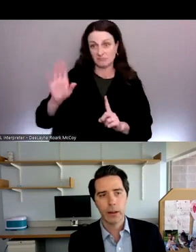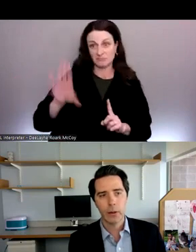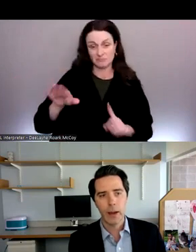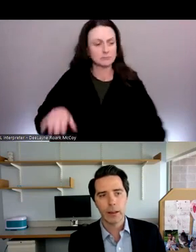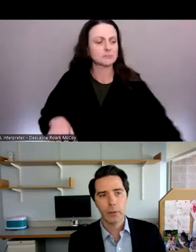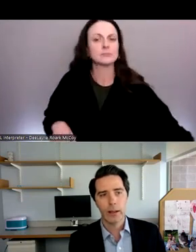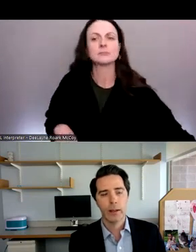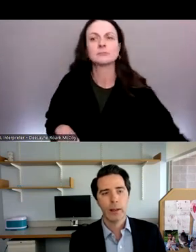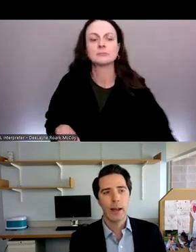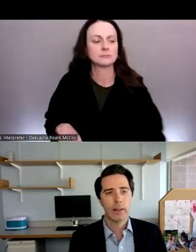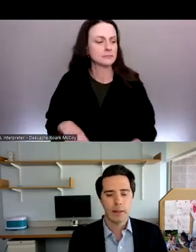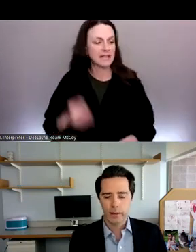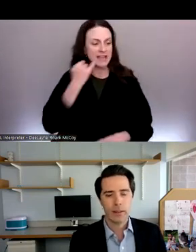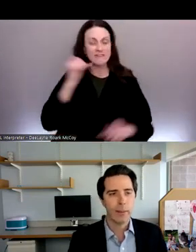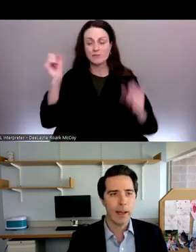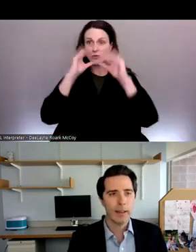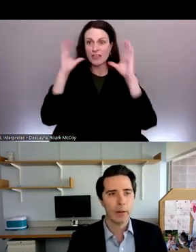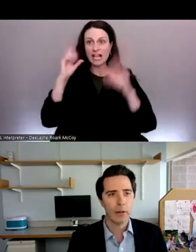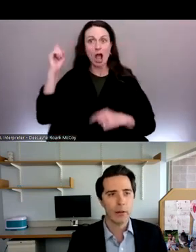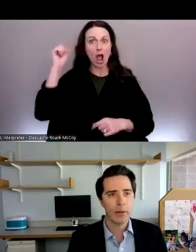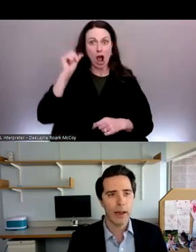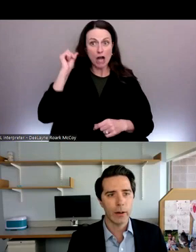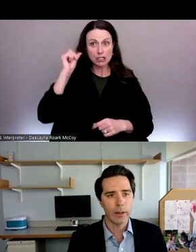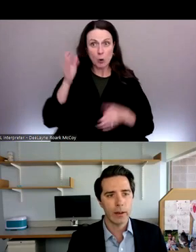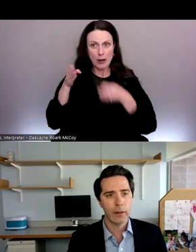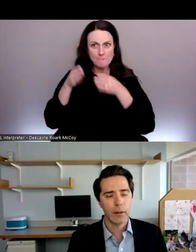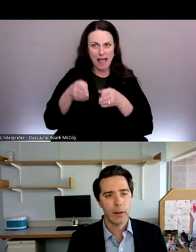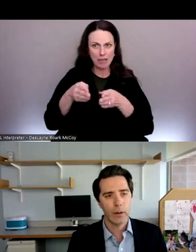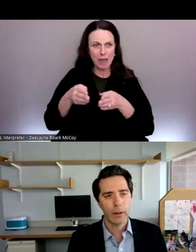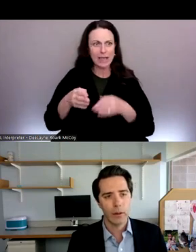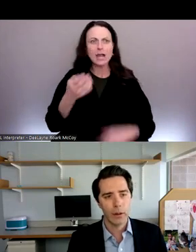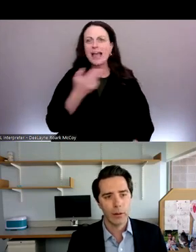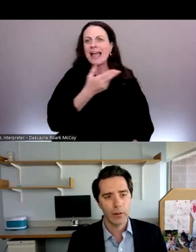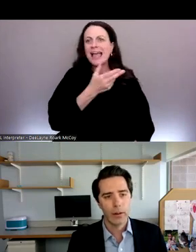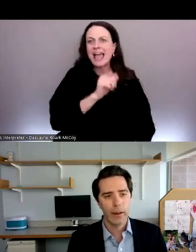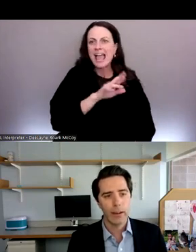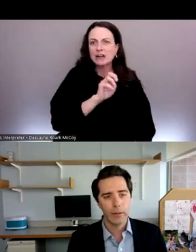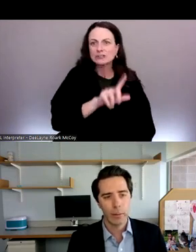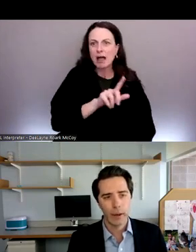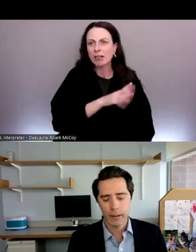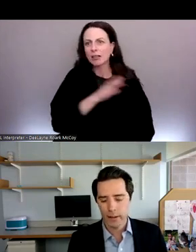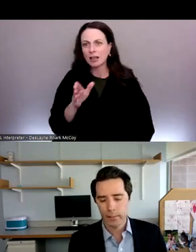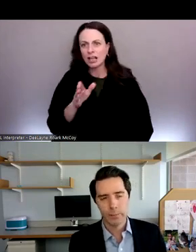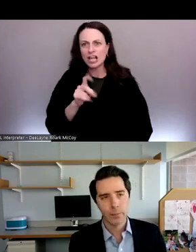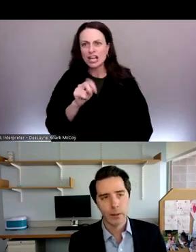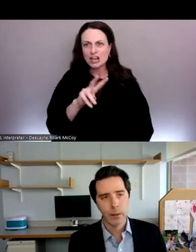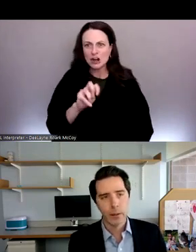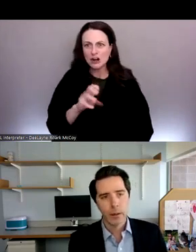auditory pathway as this schematic here so you have the hair cell you have the